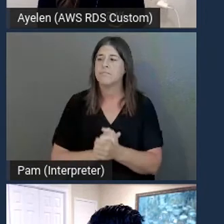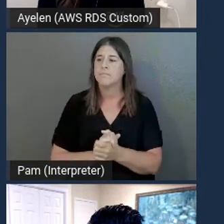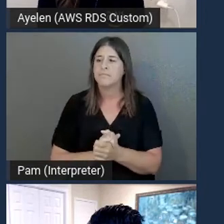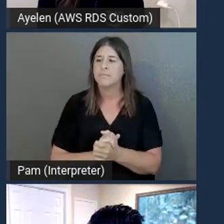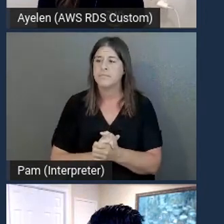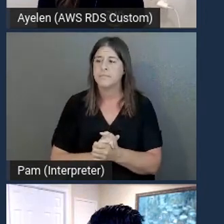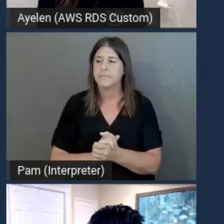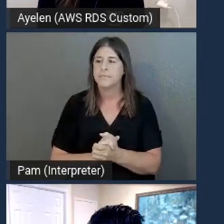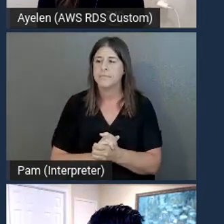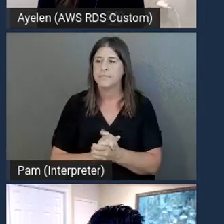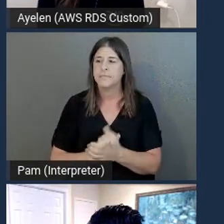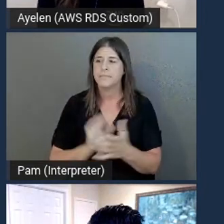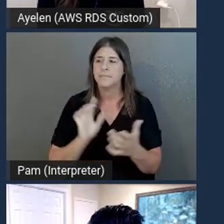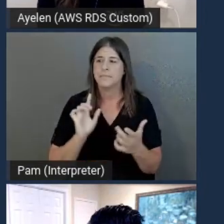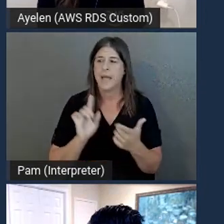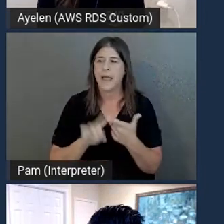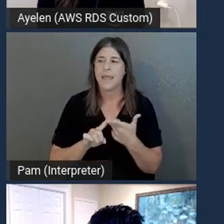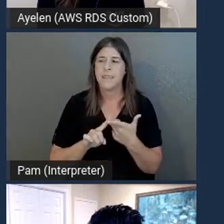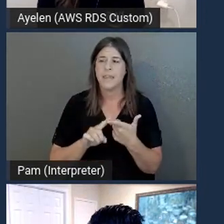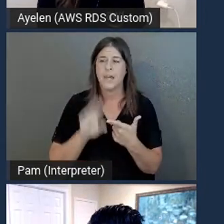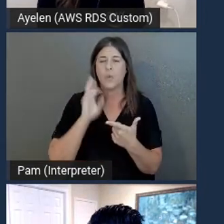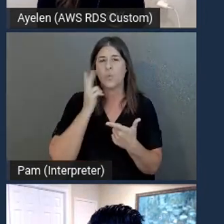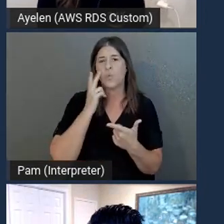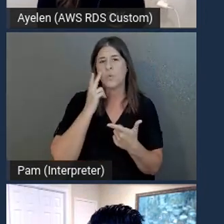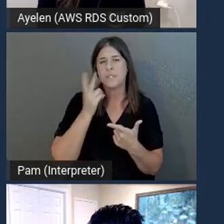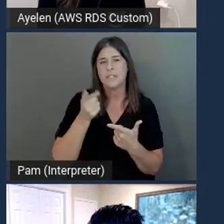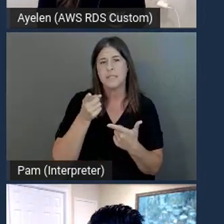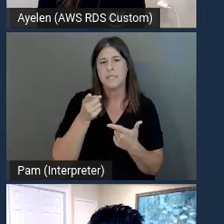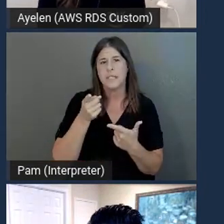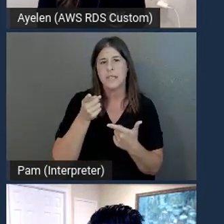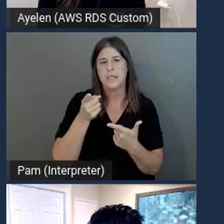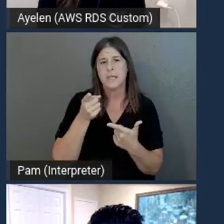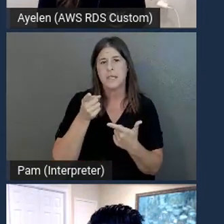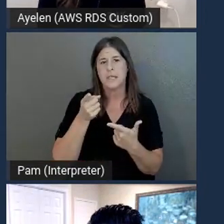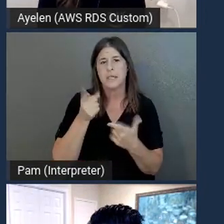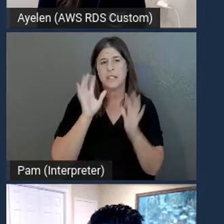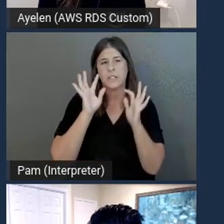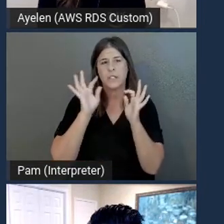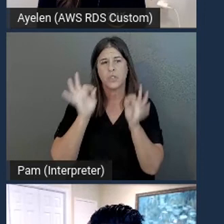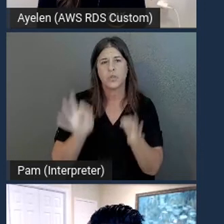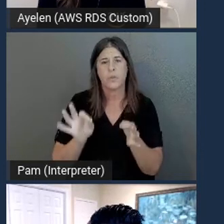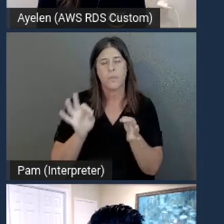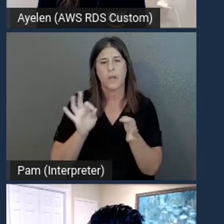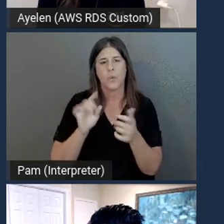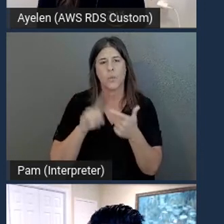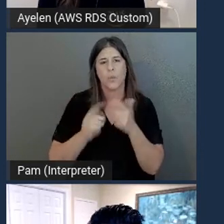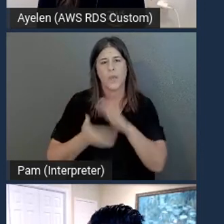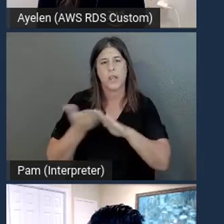And we are going to see, able to see the terminal, where we can run any type of comments